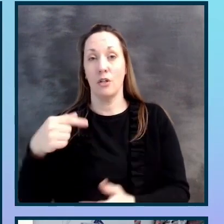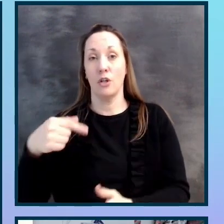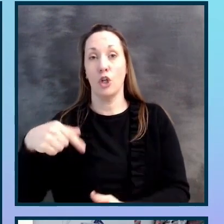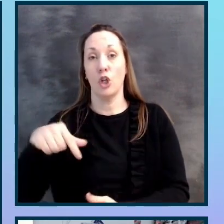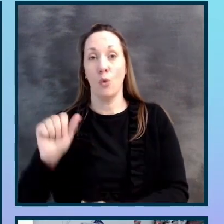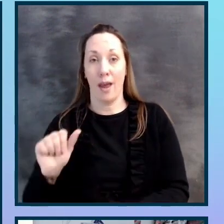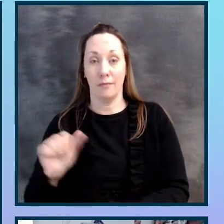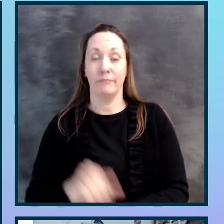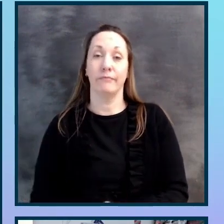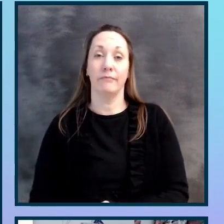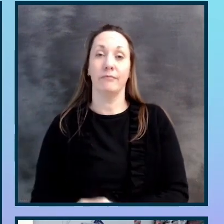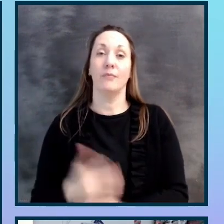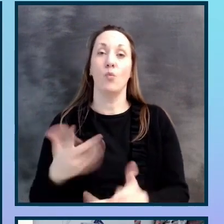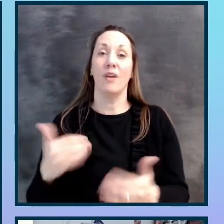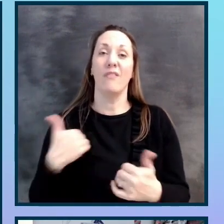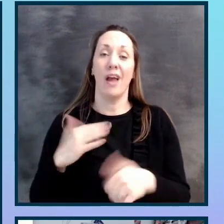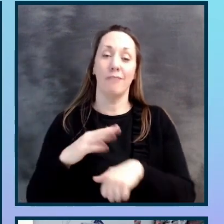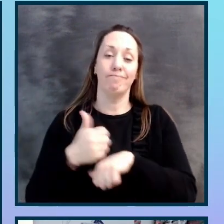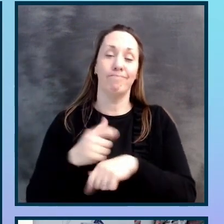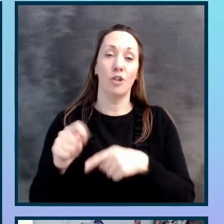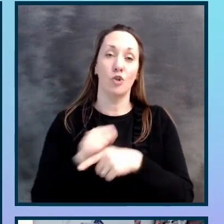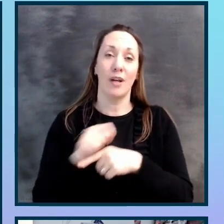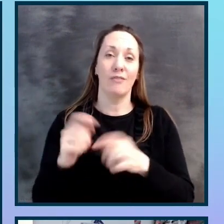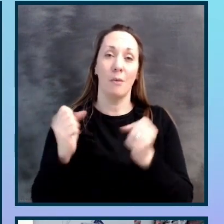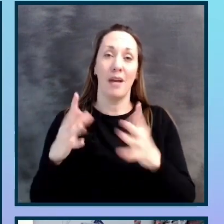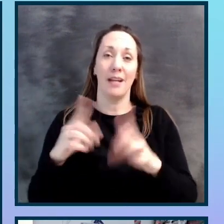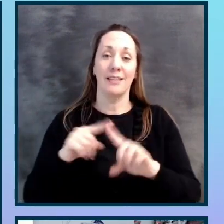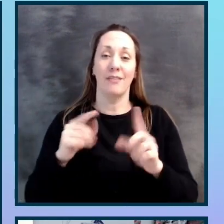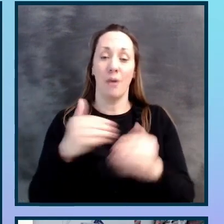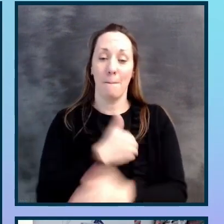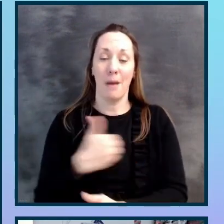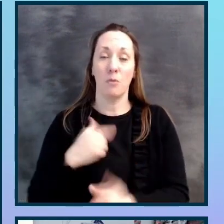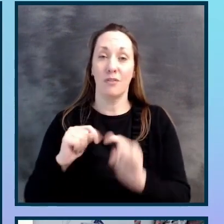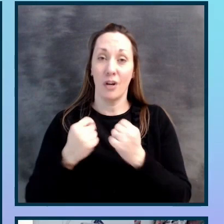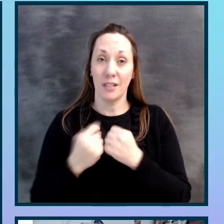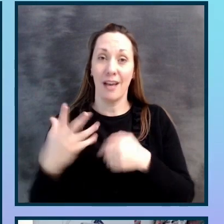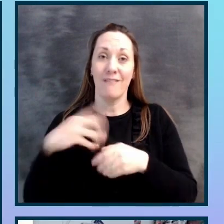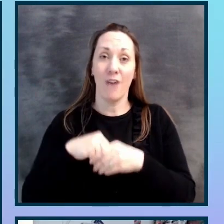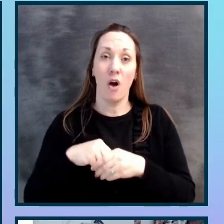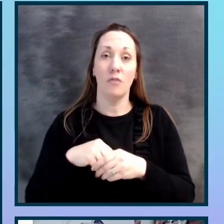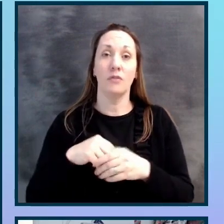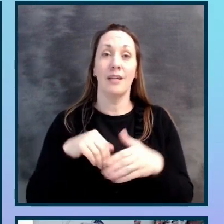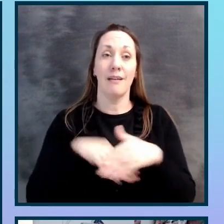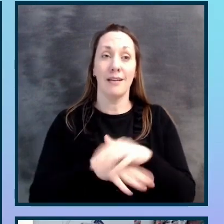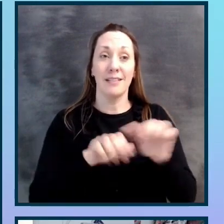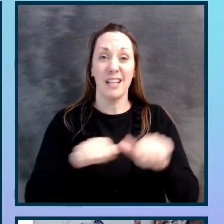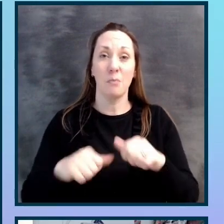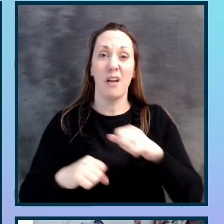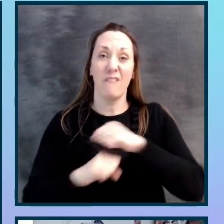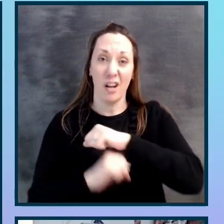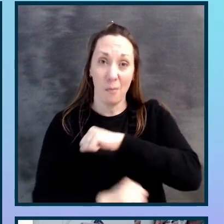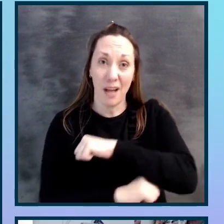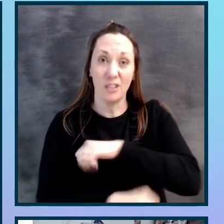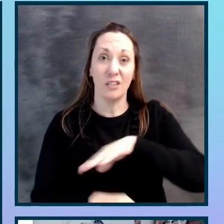We have conducted training for various members of our team in both accessibility fundamentals and customer services